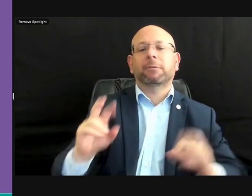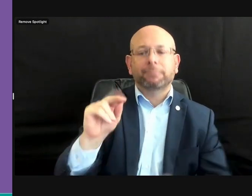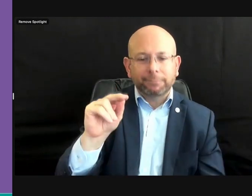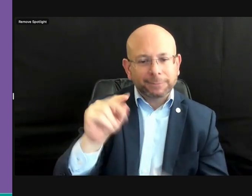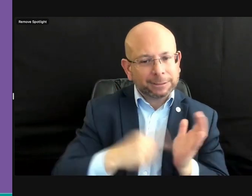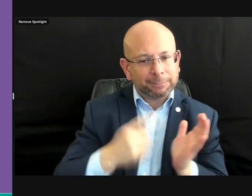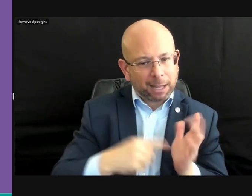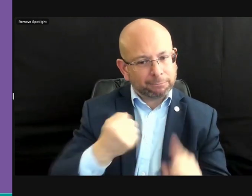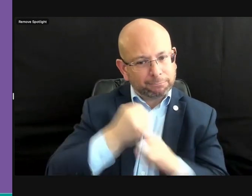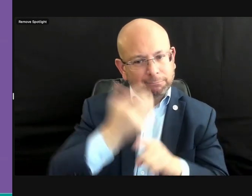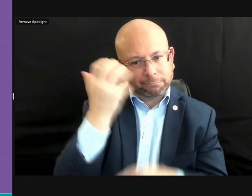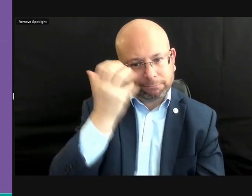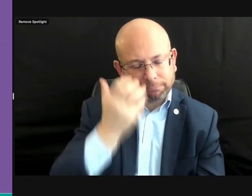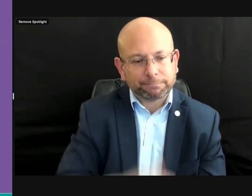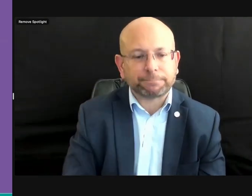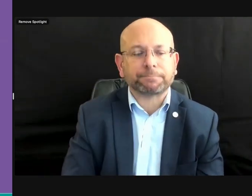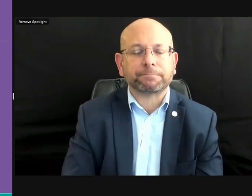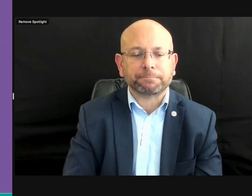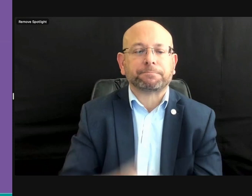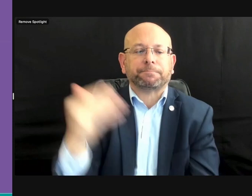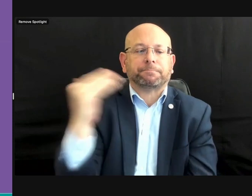So one word can be very vital to the sentence.